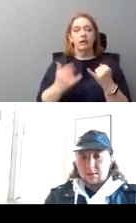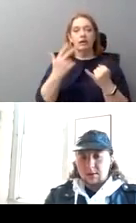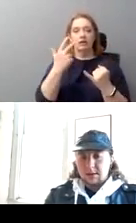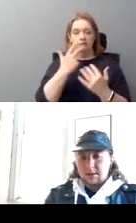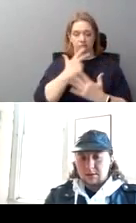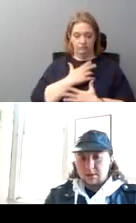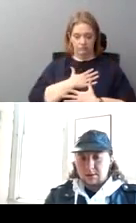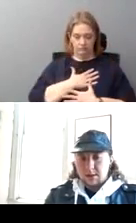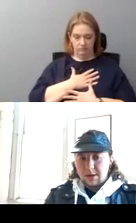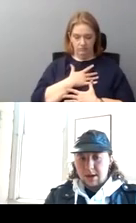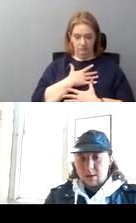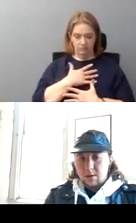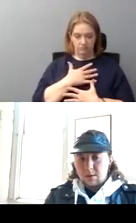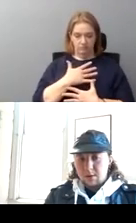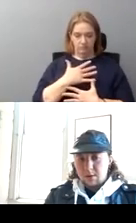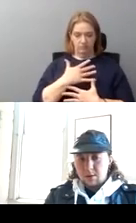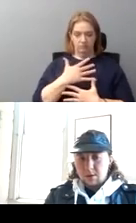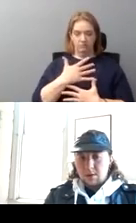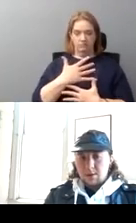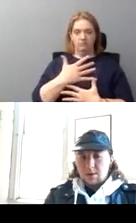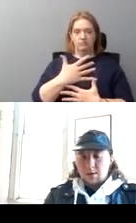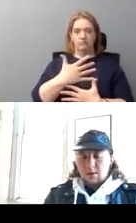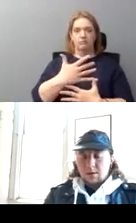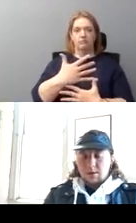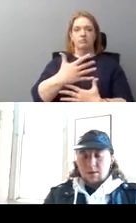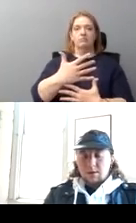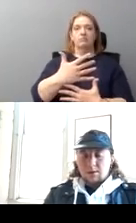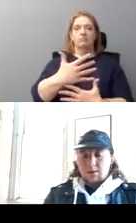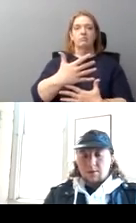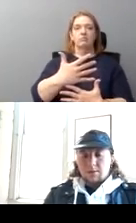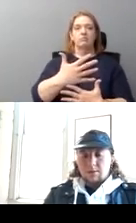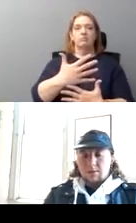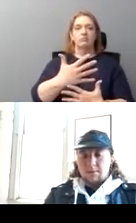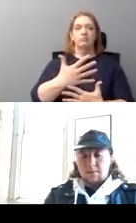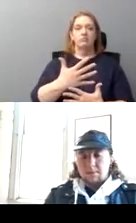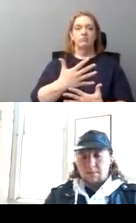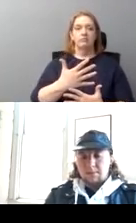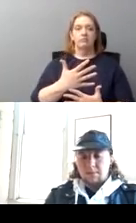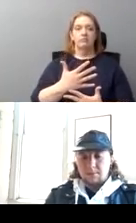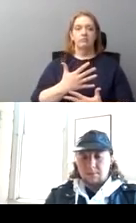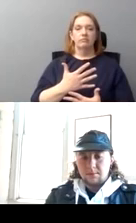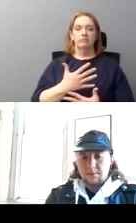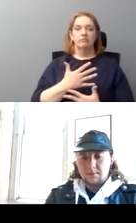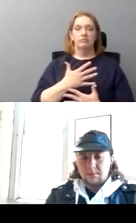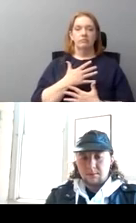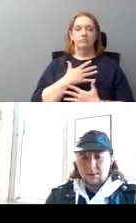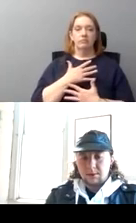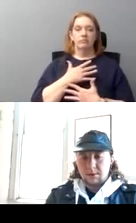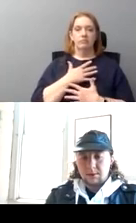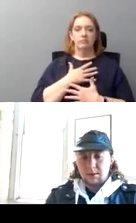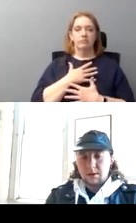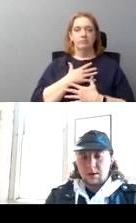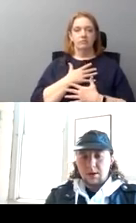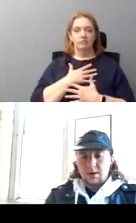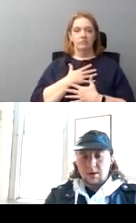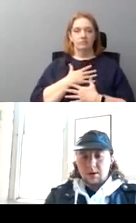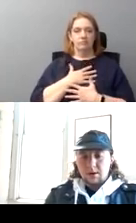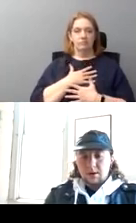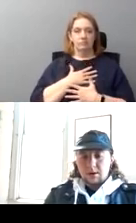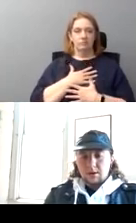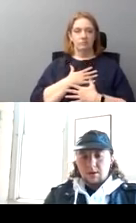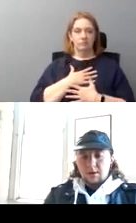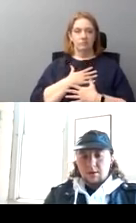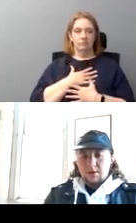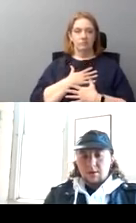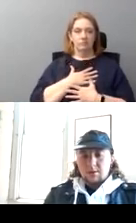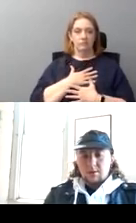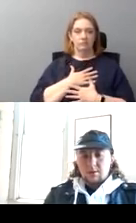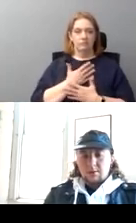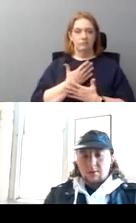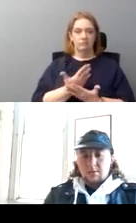Now take a slow deep inhale.